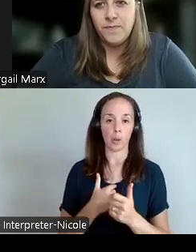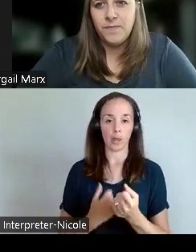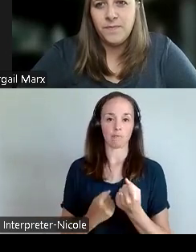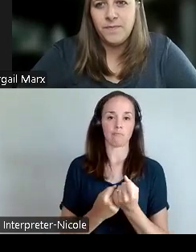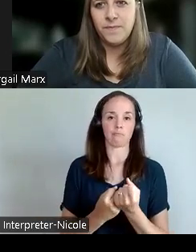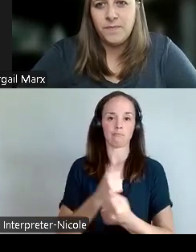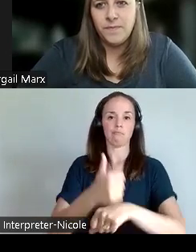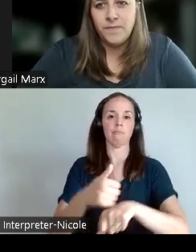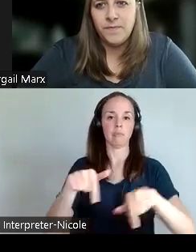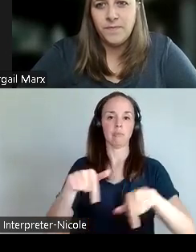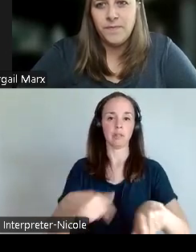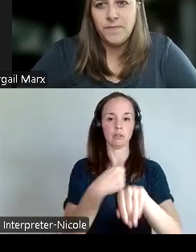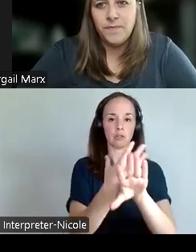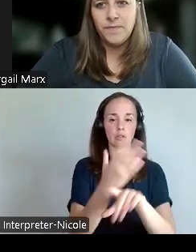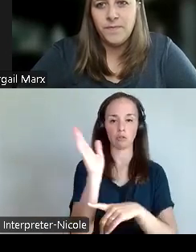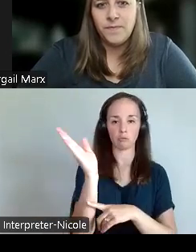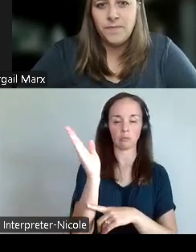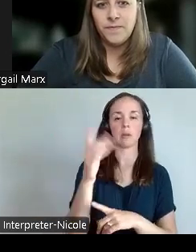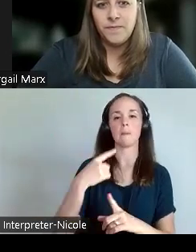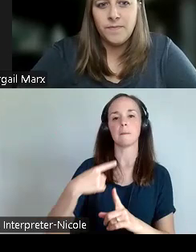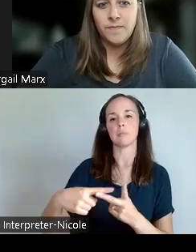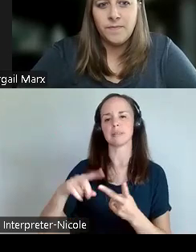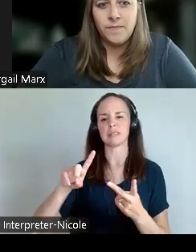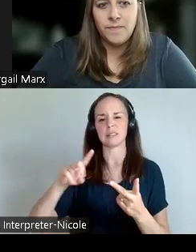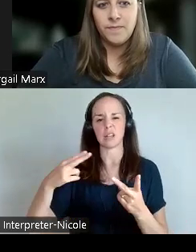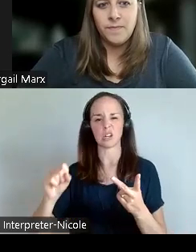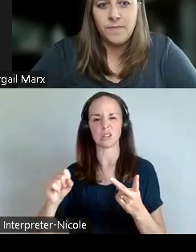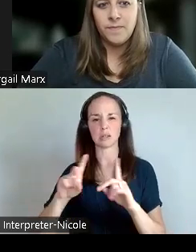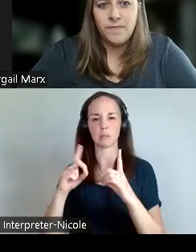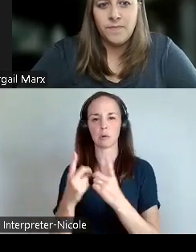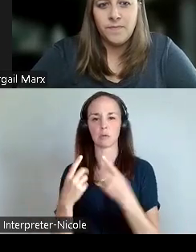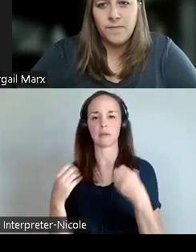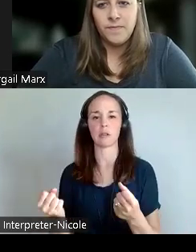as well as the Department of Health Services here in Wisconsin.